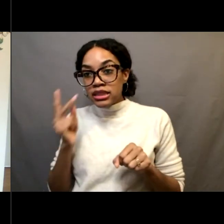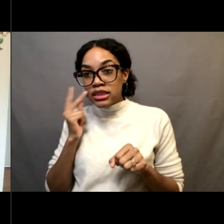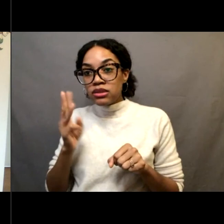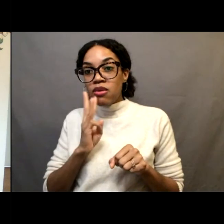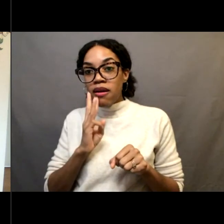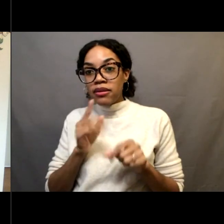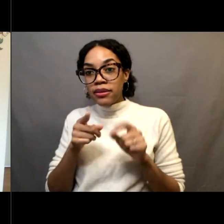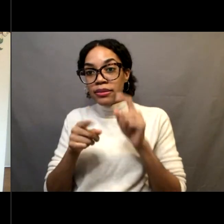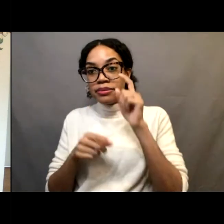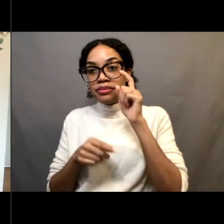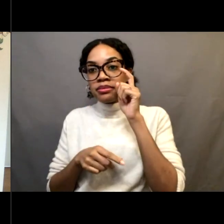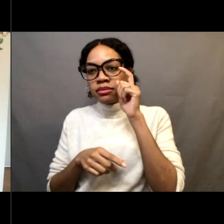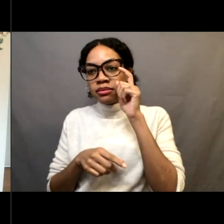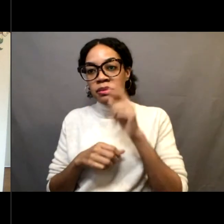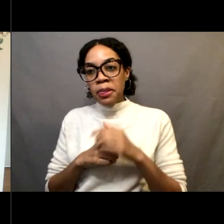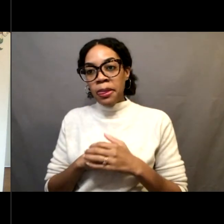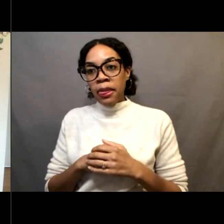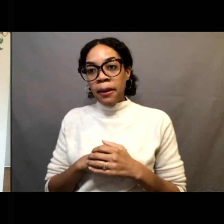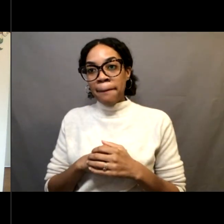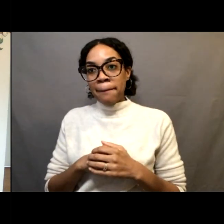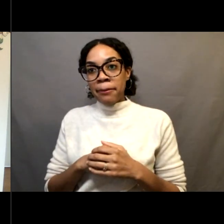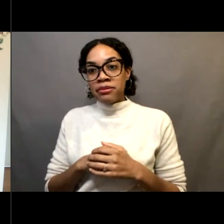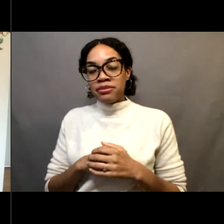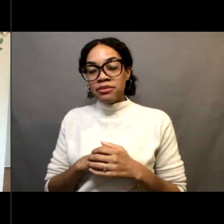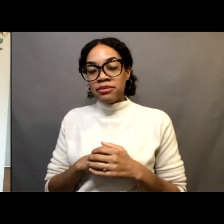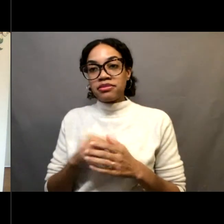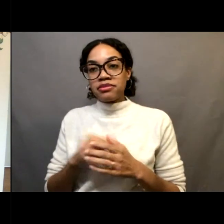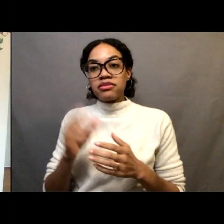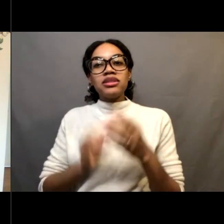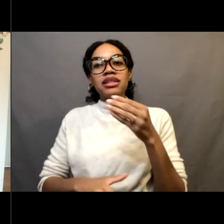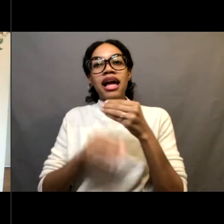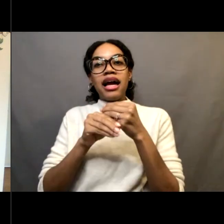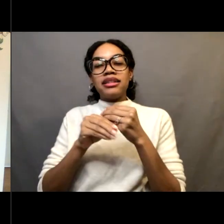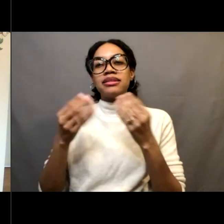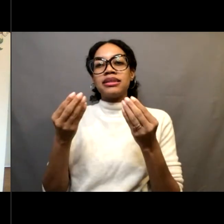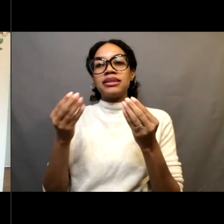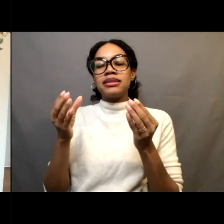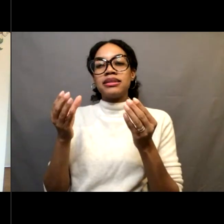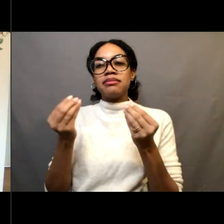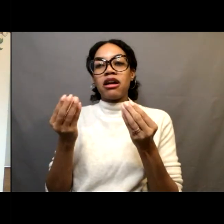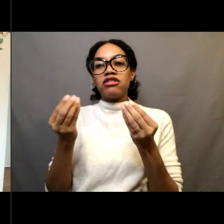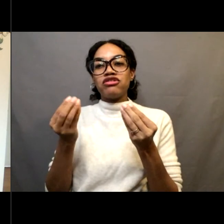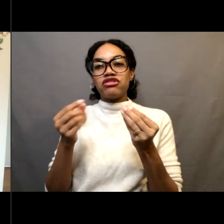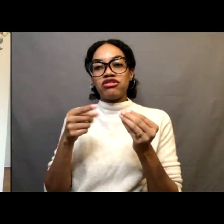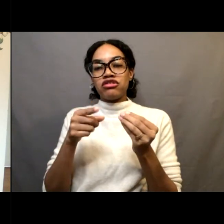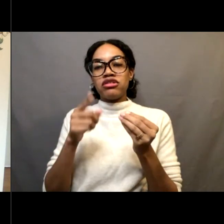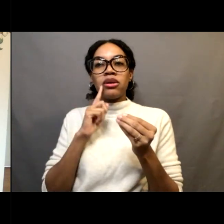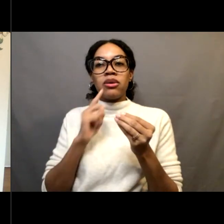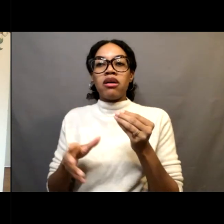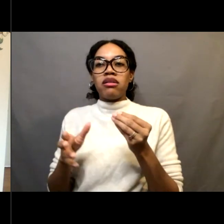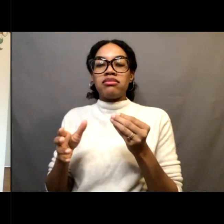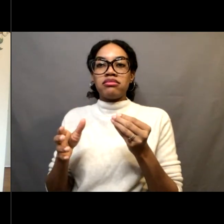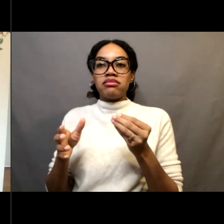And then I'm going to put a sponge inside the house and we're going to use that to collect the water if water gets inside my home